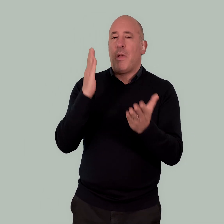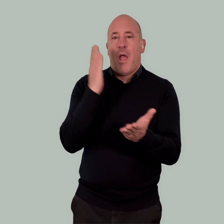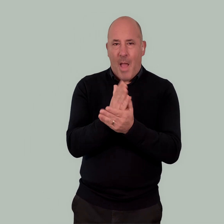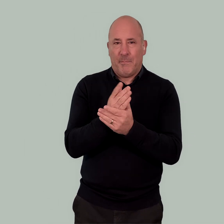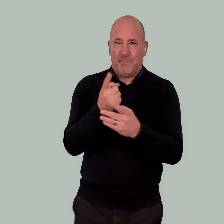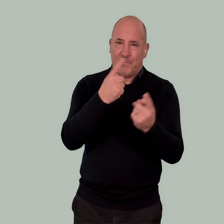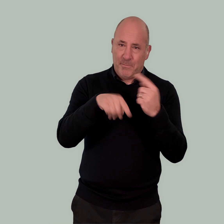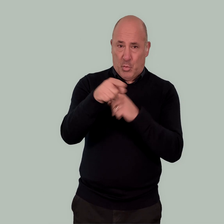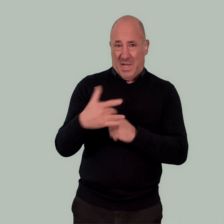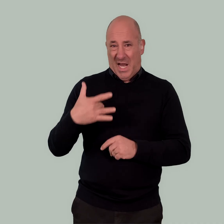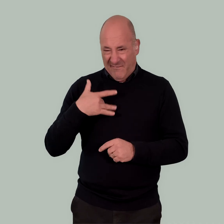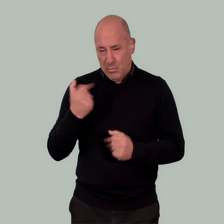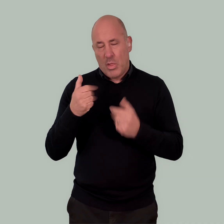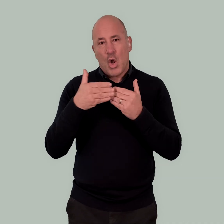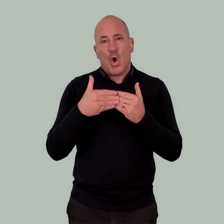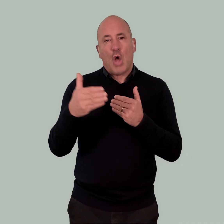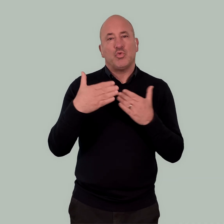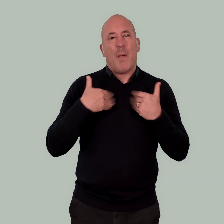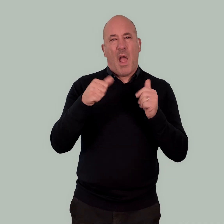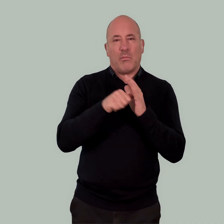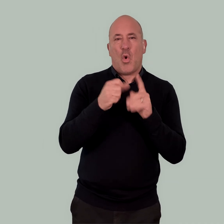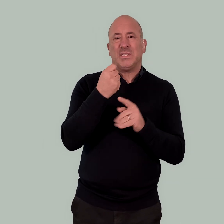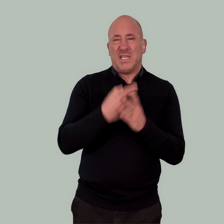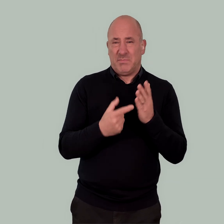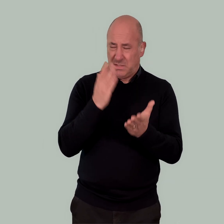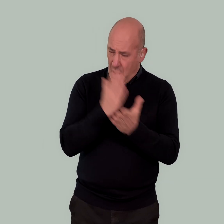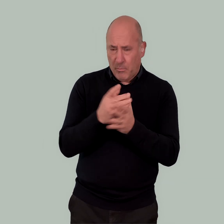of living with a long-term health condition or disability